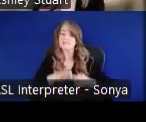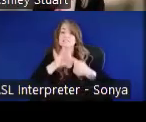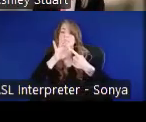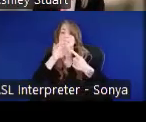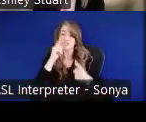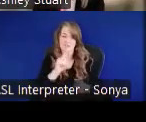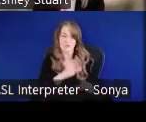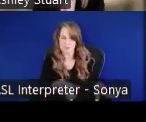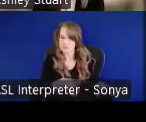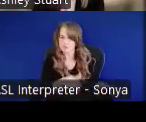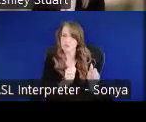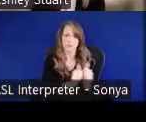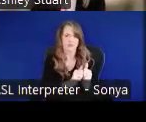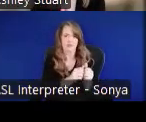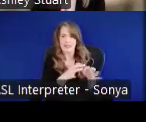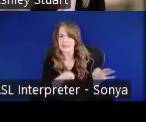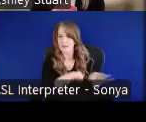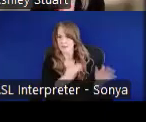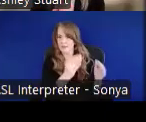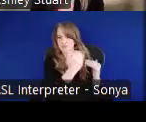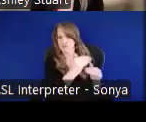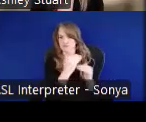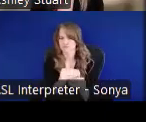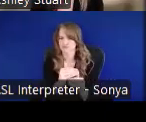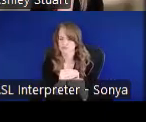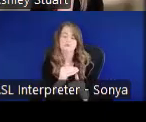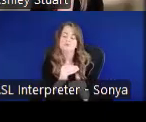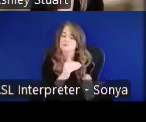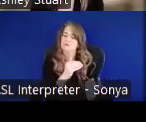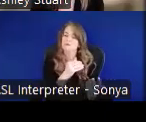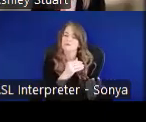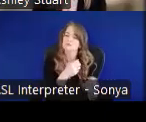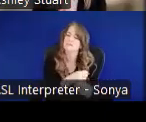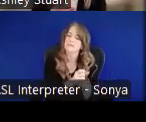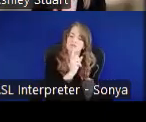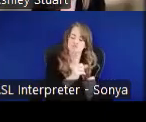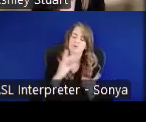language abilities makes sense to the context. So if you hit